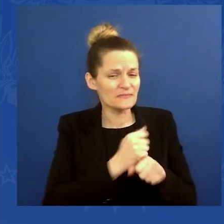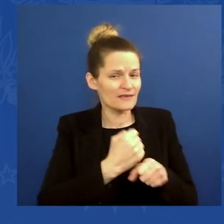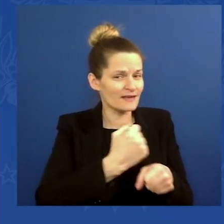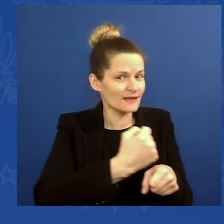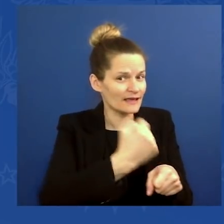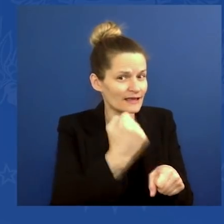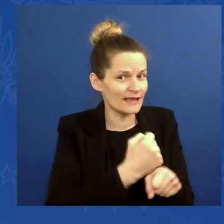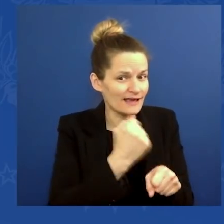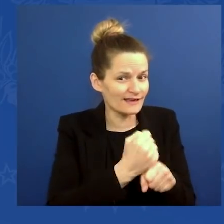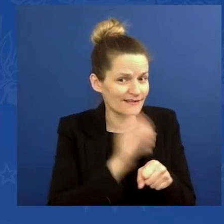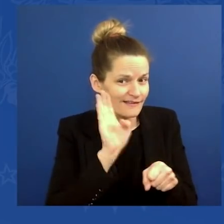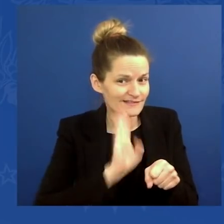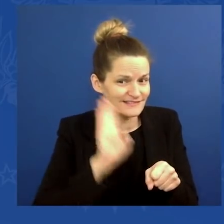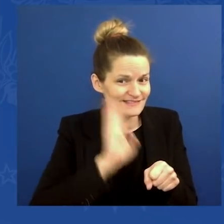are only an Irish jig away.